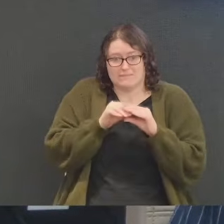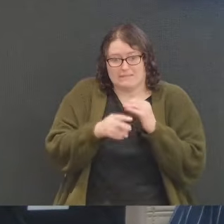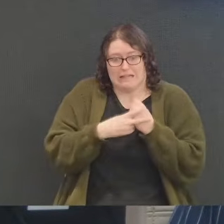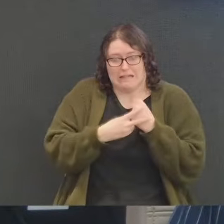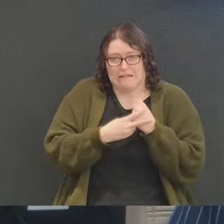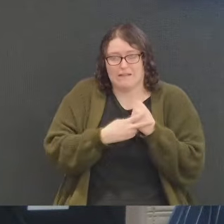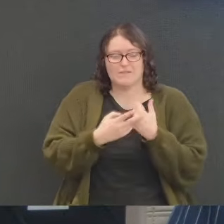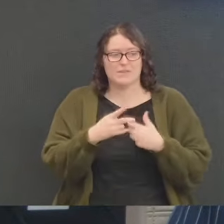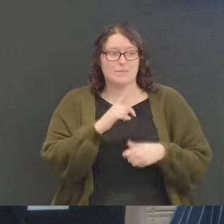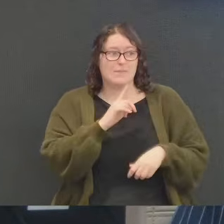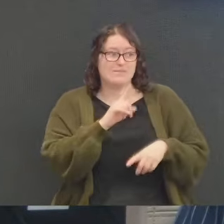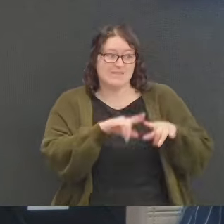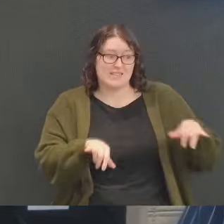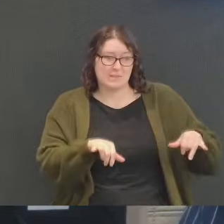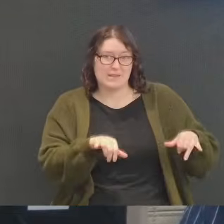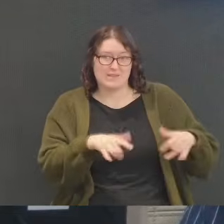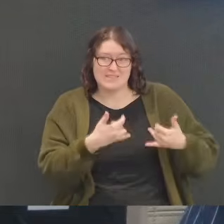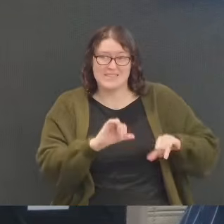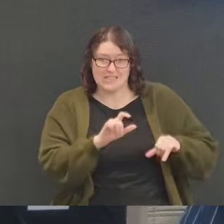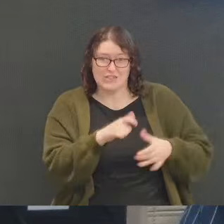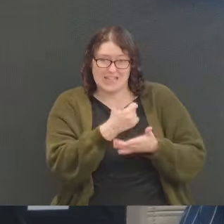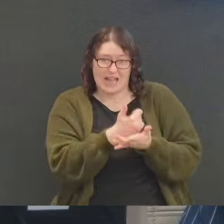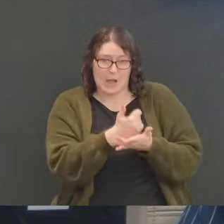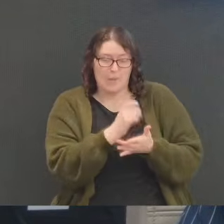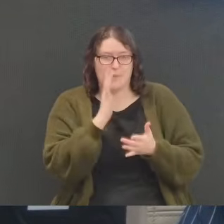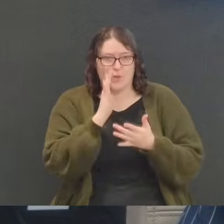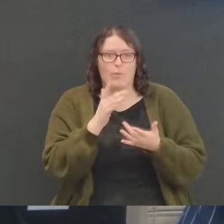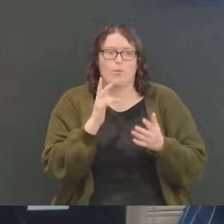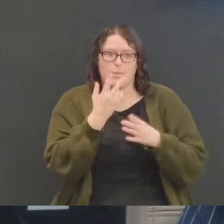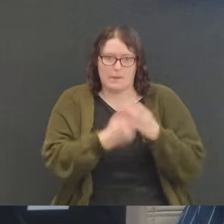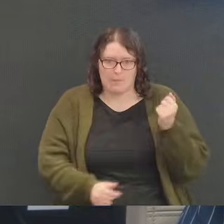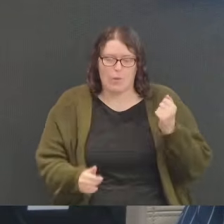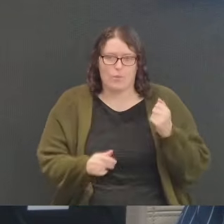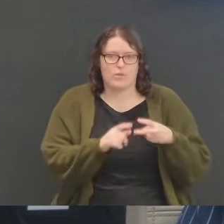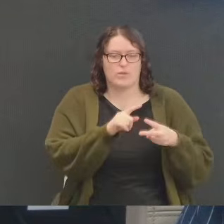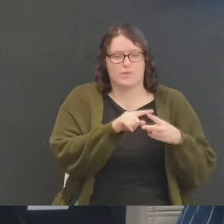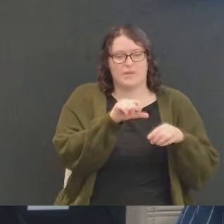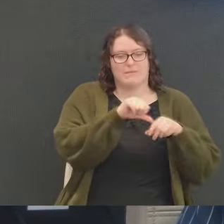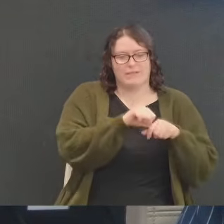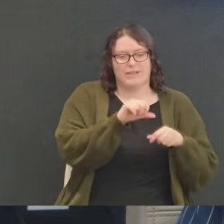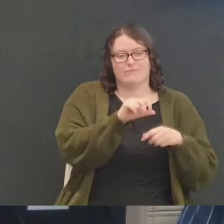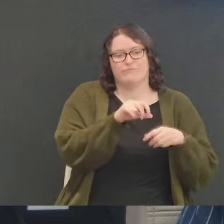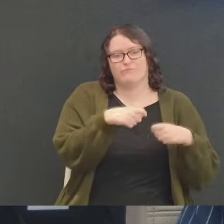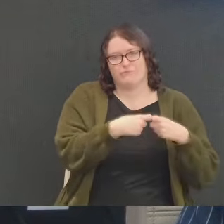real help. So we will be kicking off the utility assistance program for senior citizens